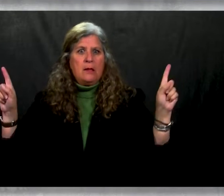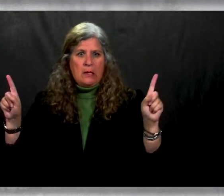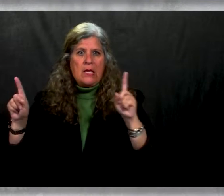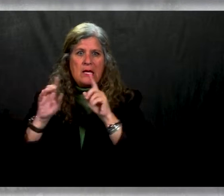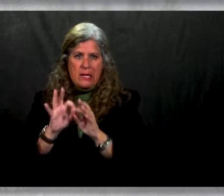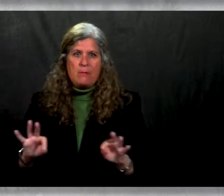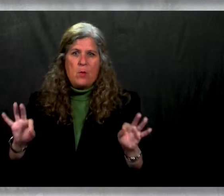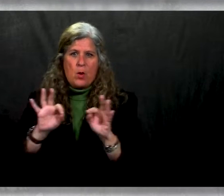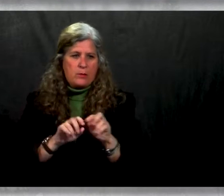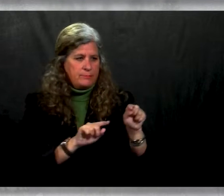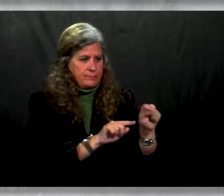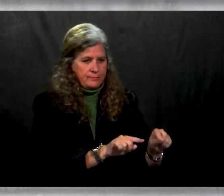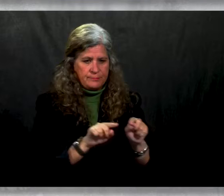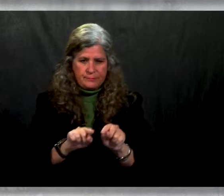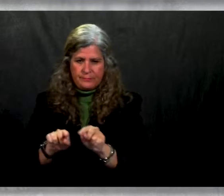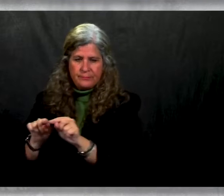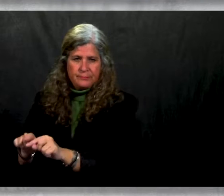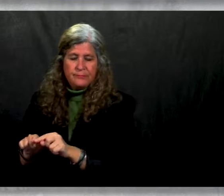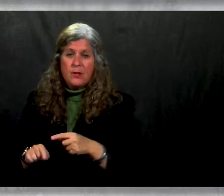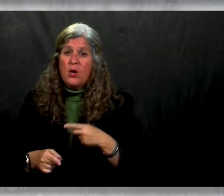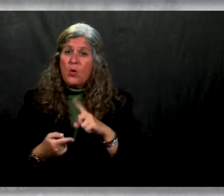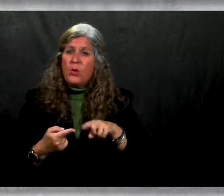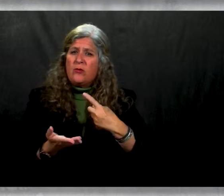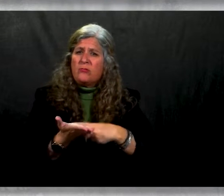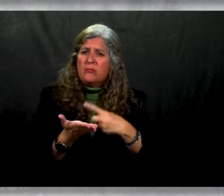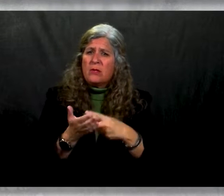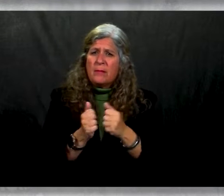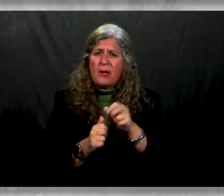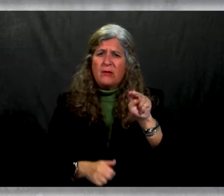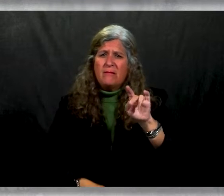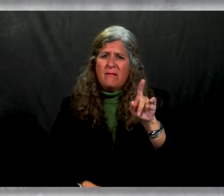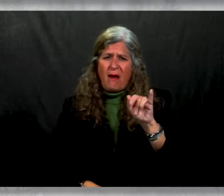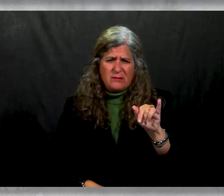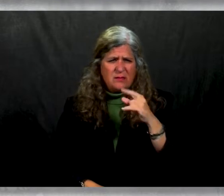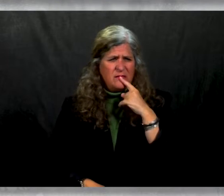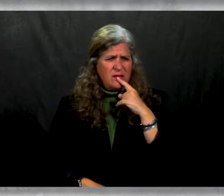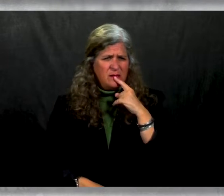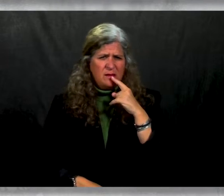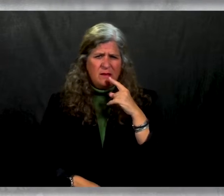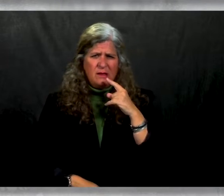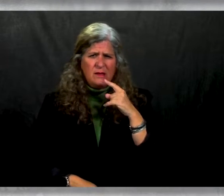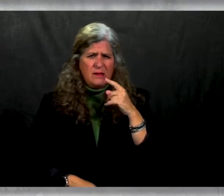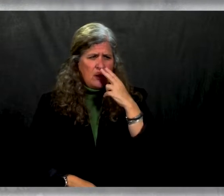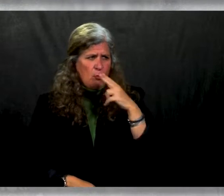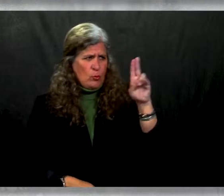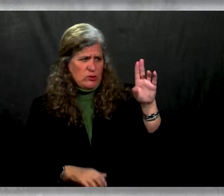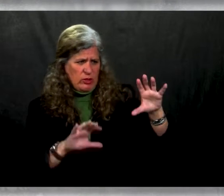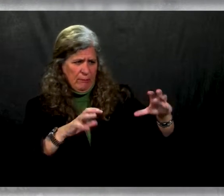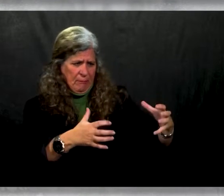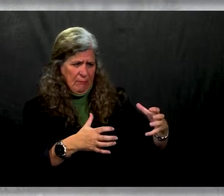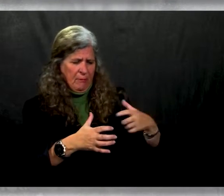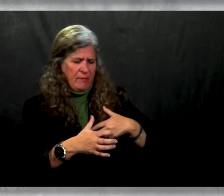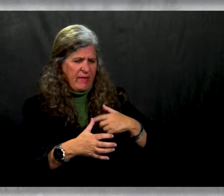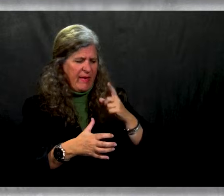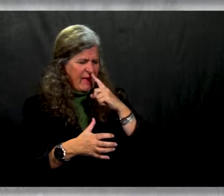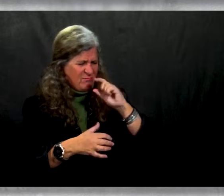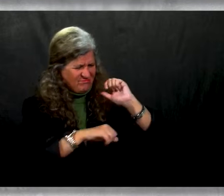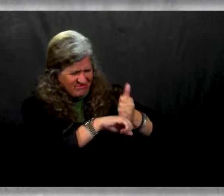with a regime that had all sorts of camps set up for enemies, threats.